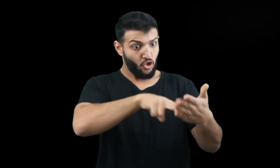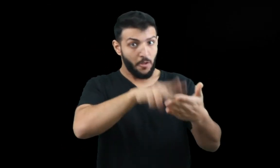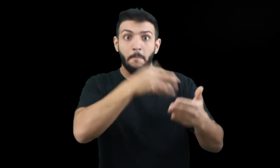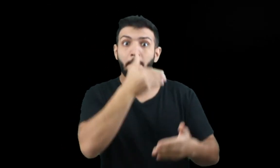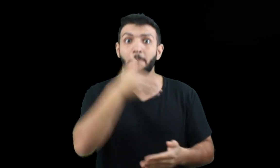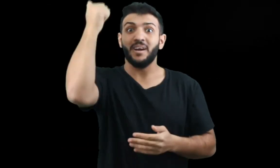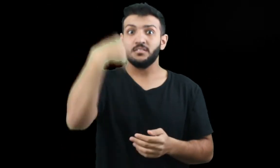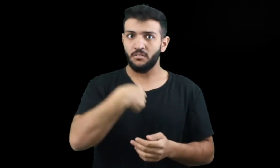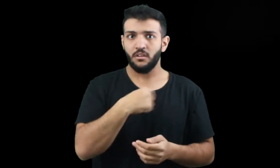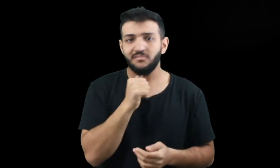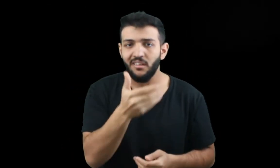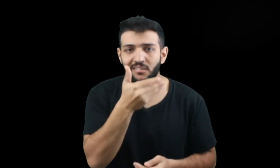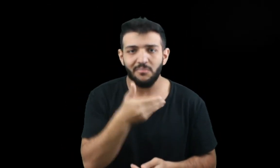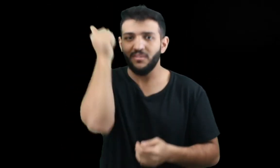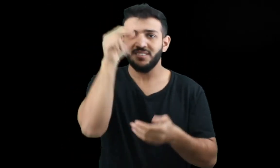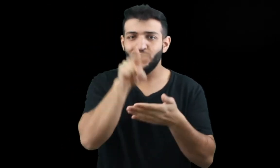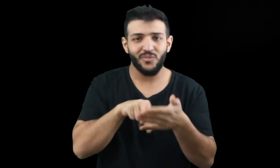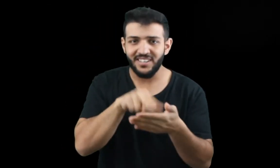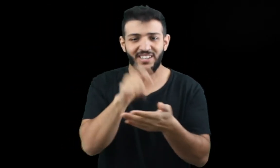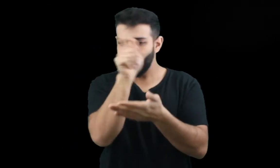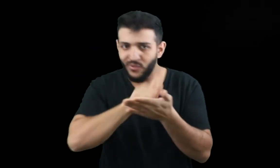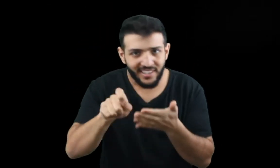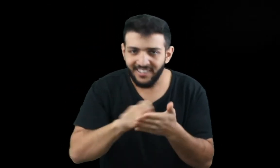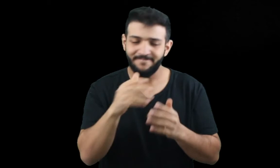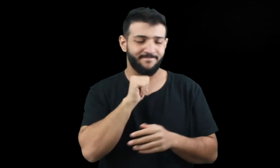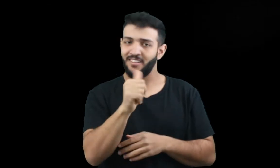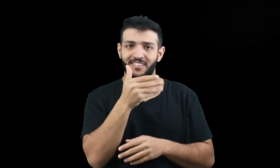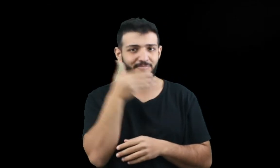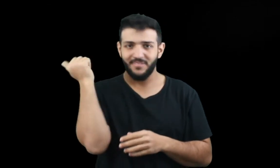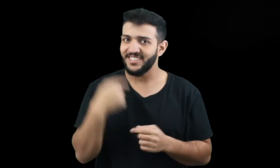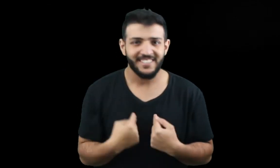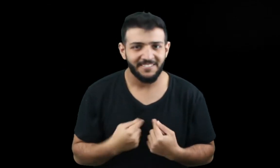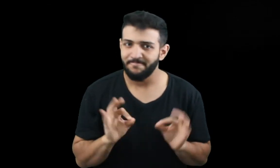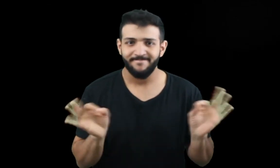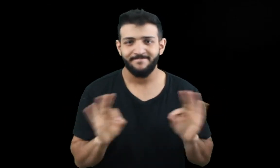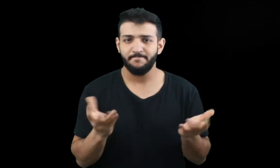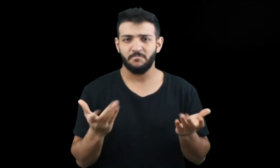I'm not that great at reading and writing.